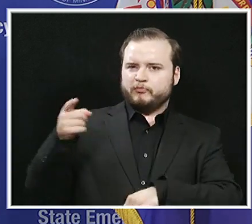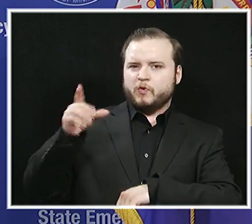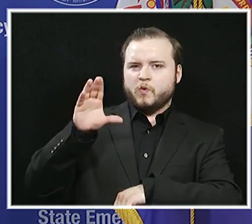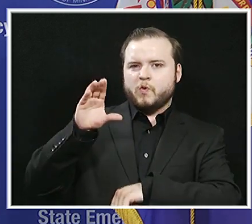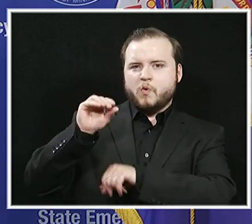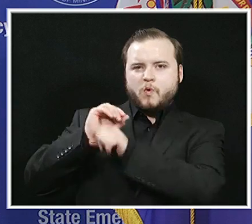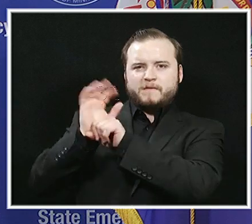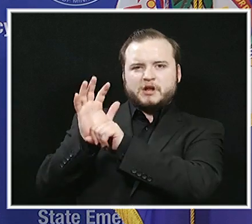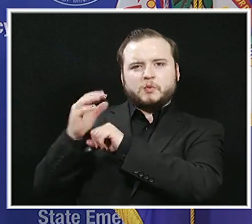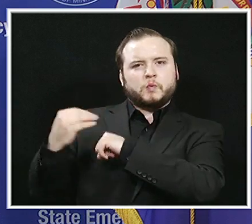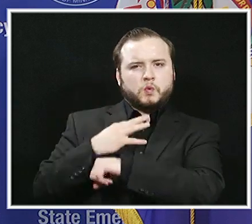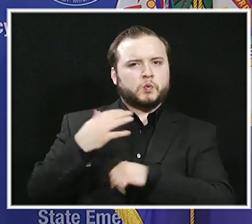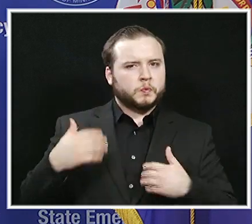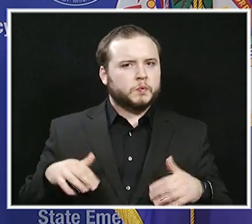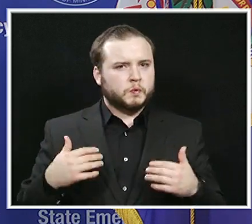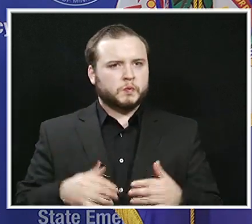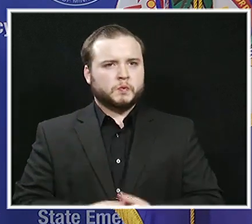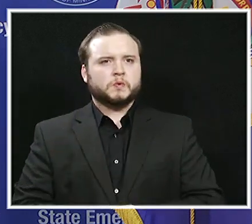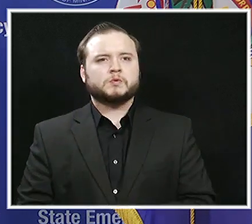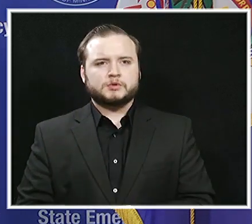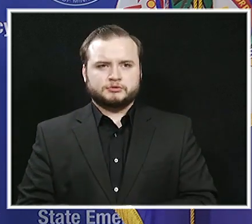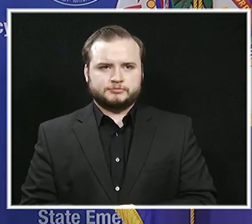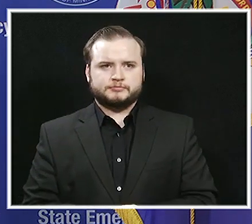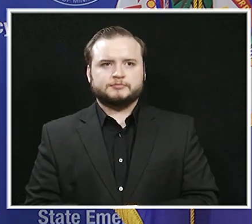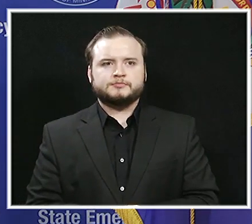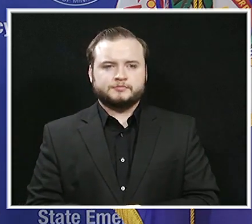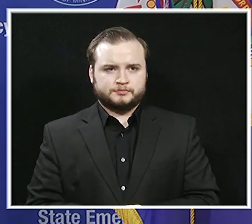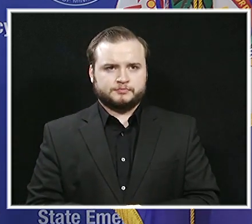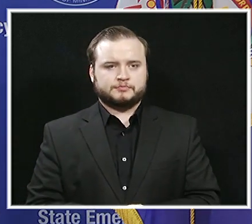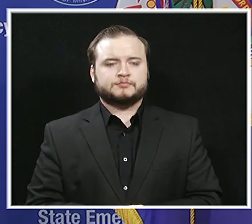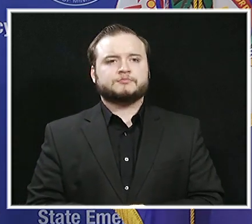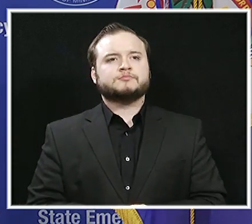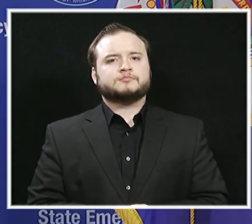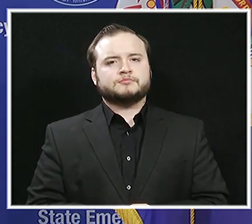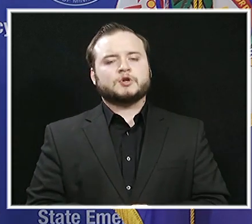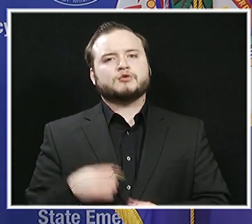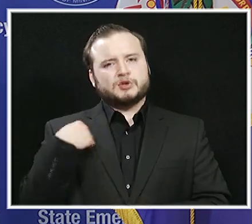emotional well being part. There are costs involved with social distancing that are pretty dramatic.